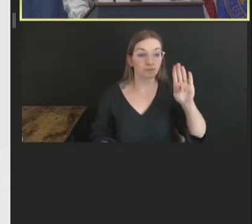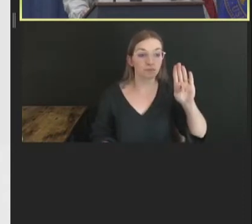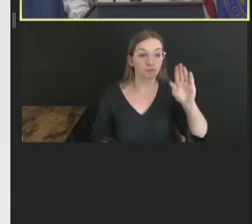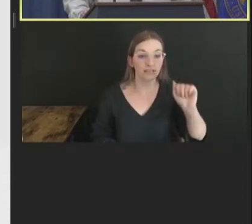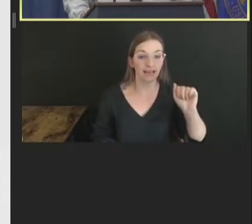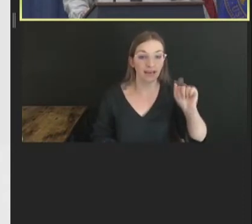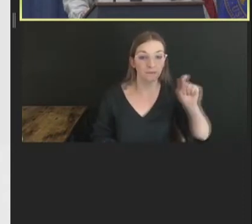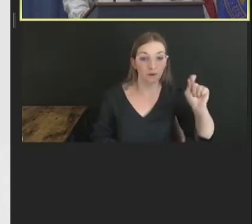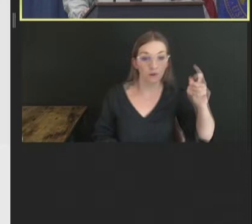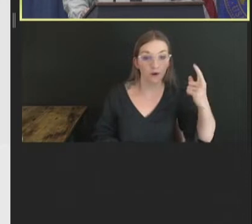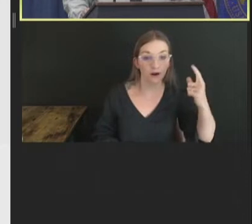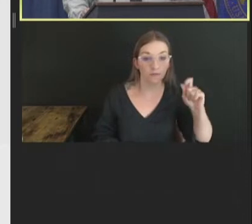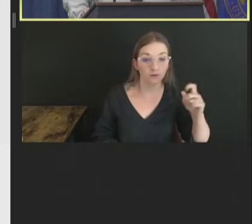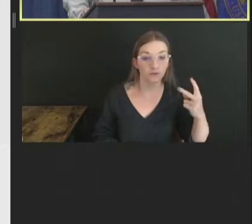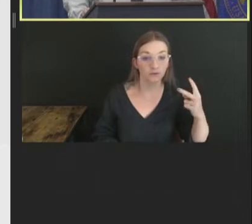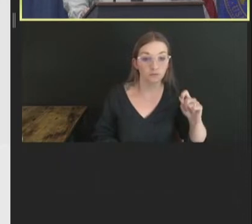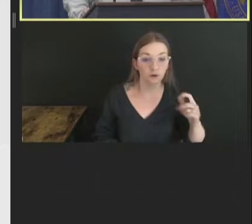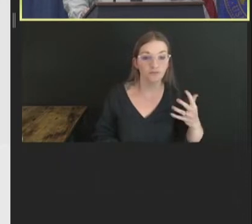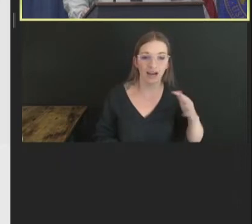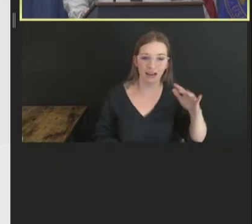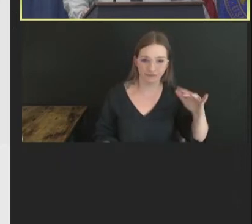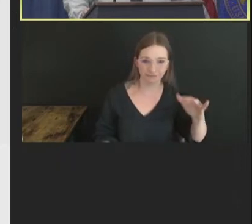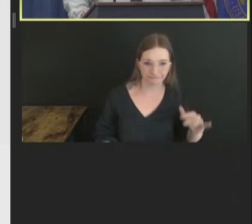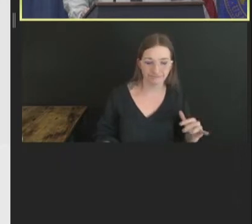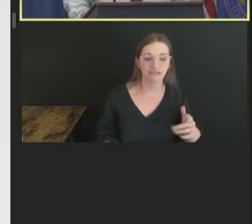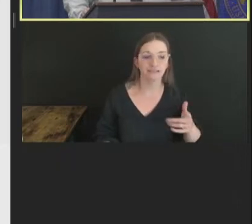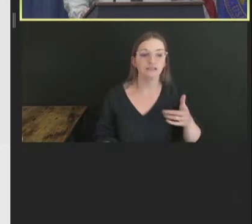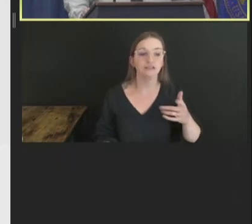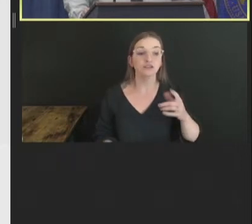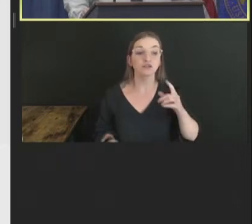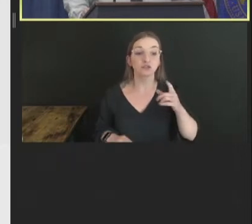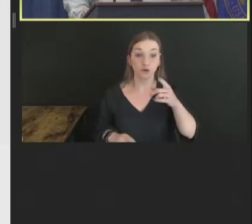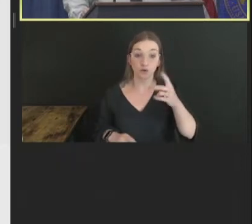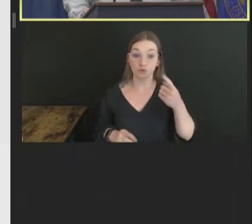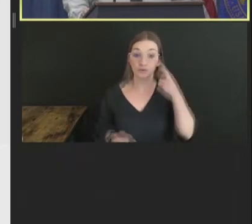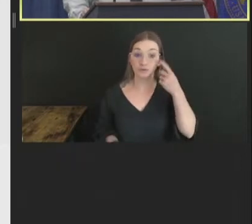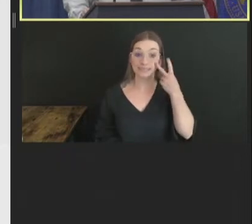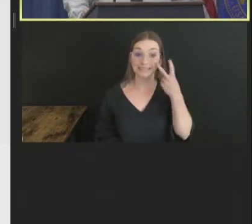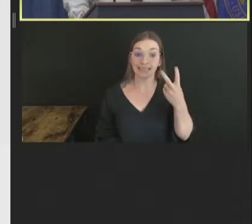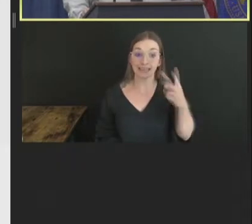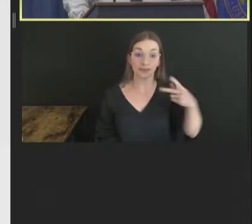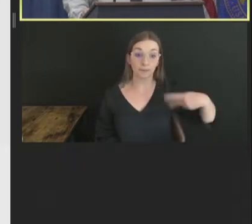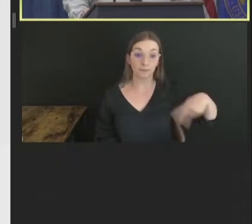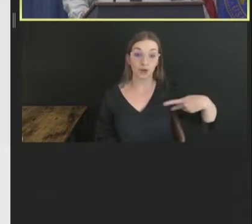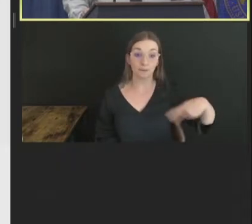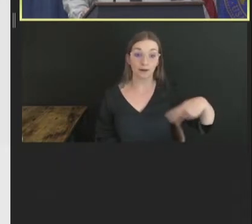on and on. And the important thing is, whenever you see a purple dot, that's an amino acid and